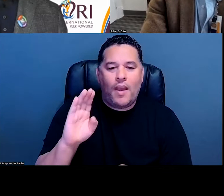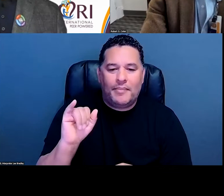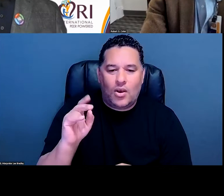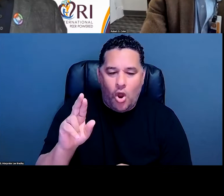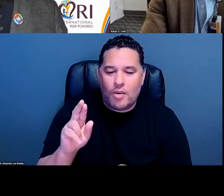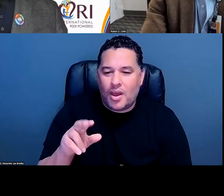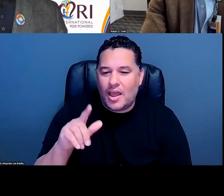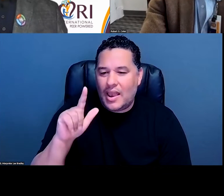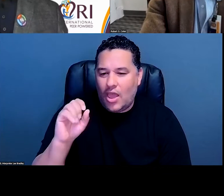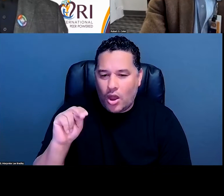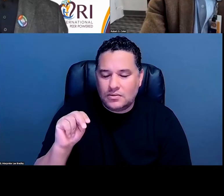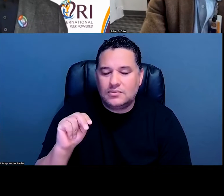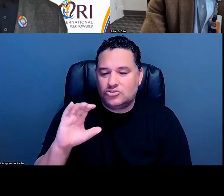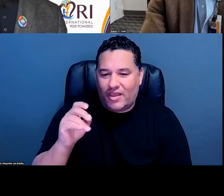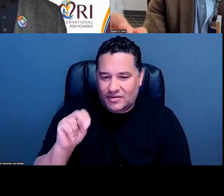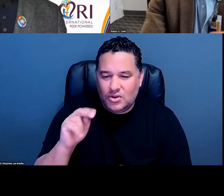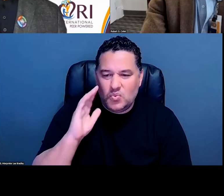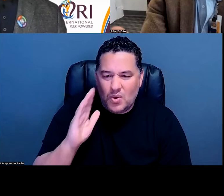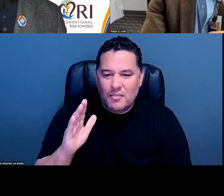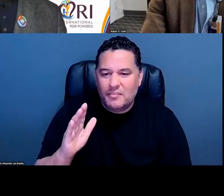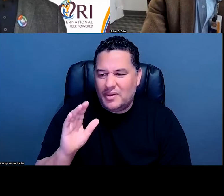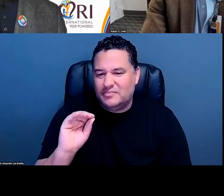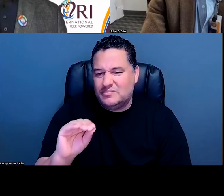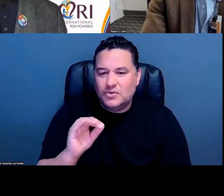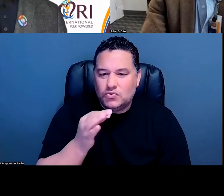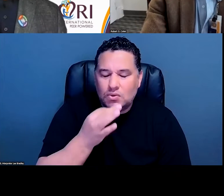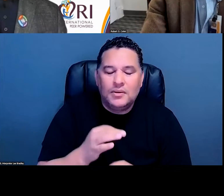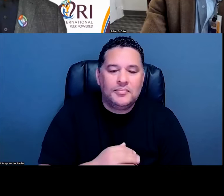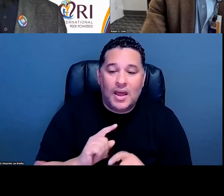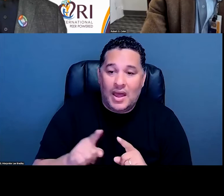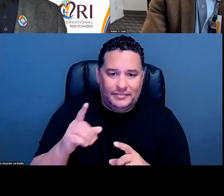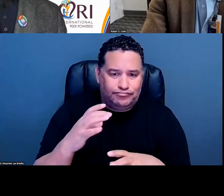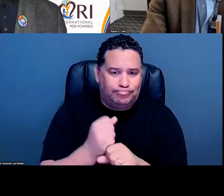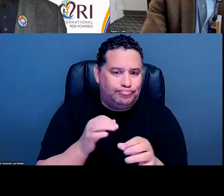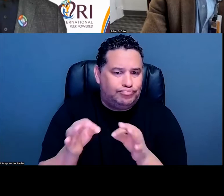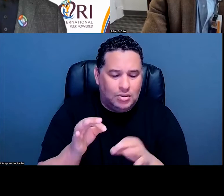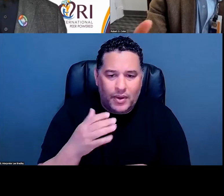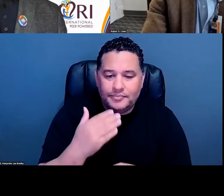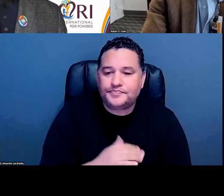IS SUMMED UP IN A WEBINAR BY DR. LEON RAVEN IN THE CHAT HERE. IN THE CRISIS